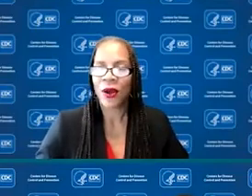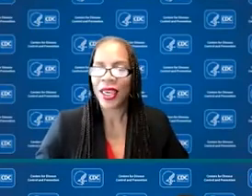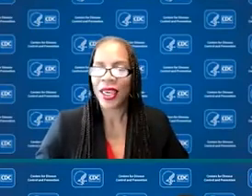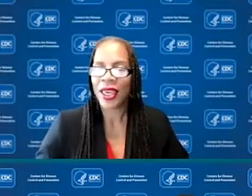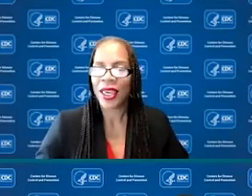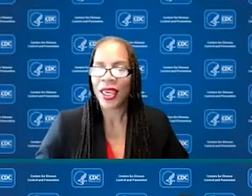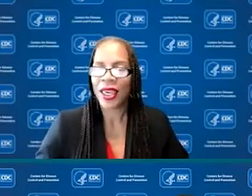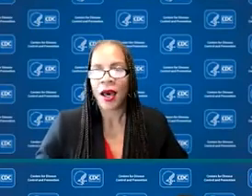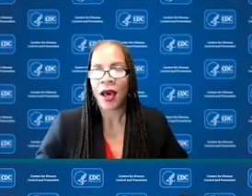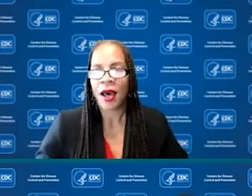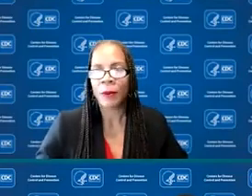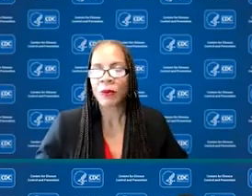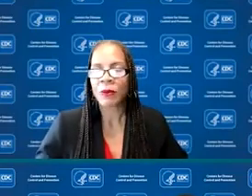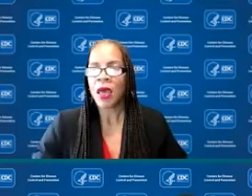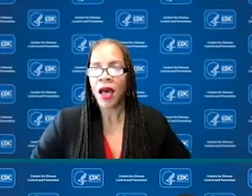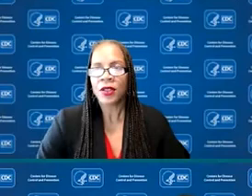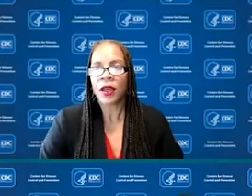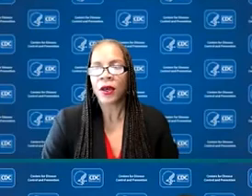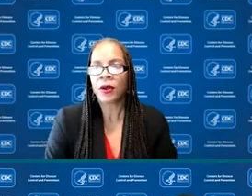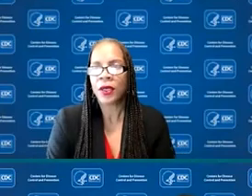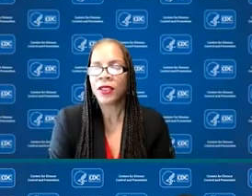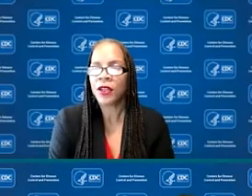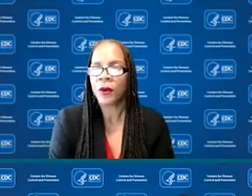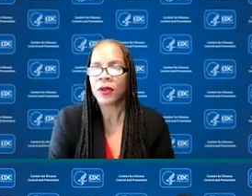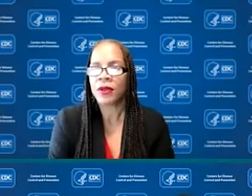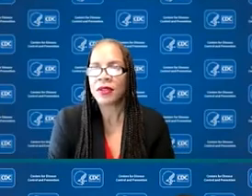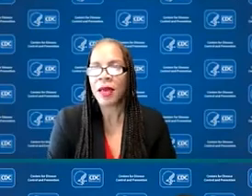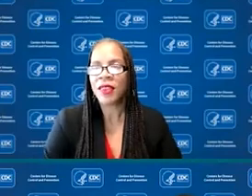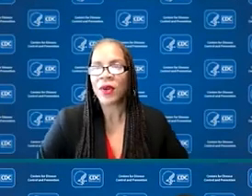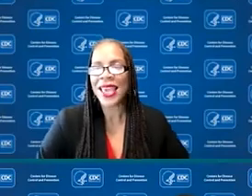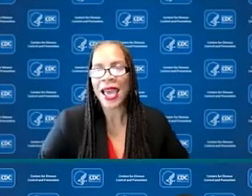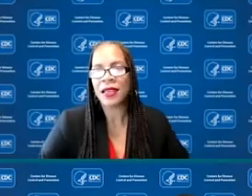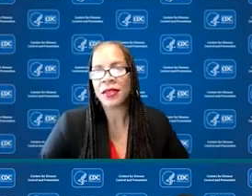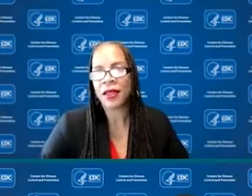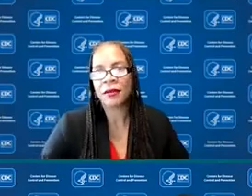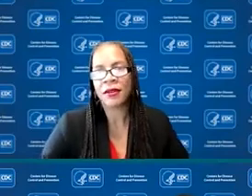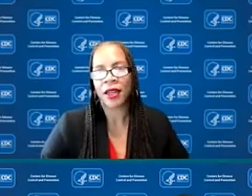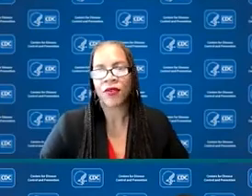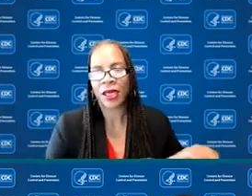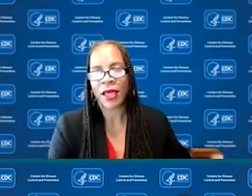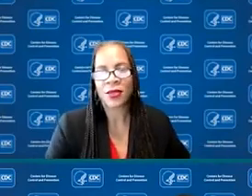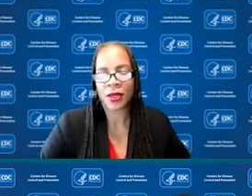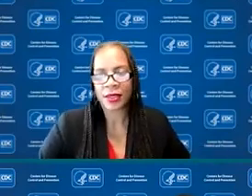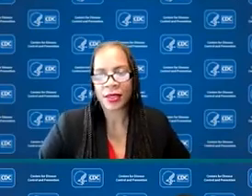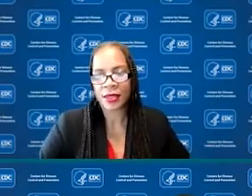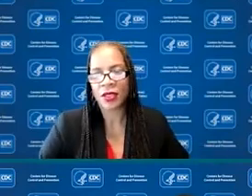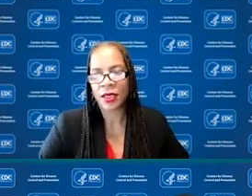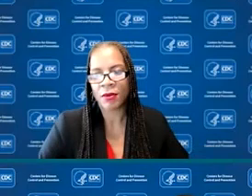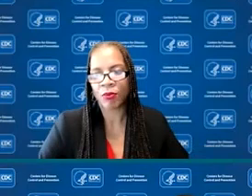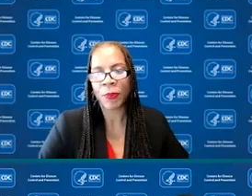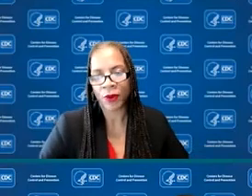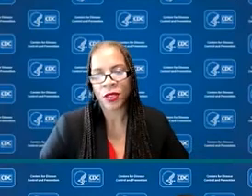difficult. Also, something that we hadn’t done a lot of in my last organization in preparation for